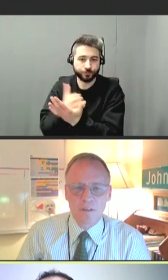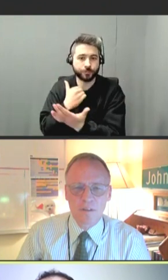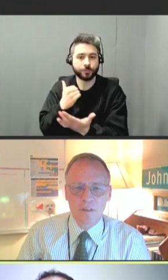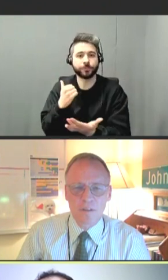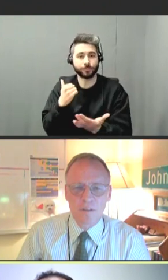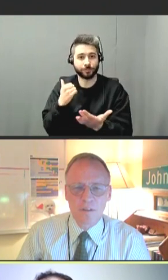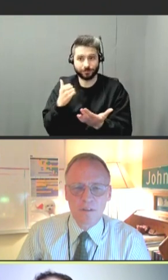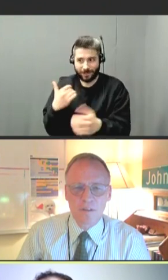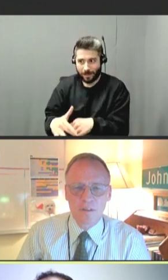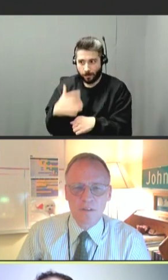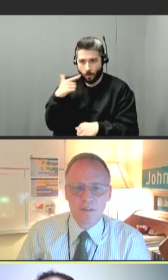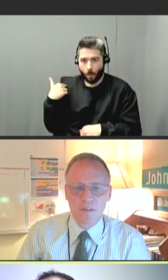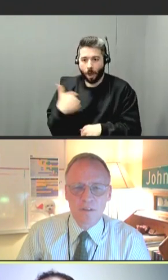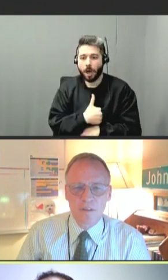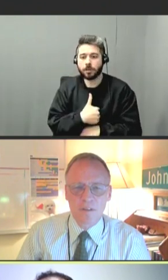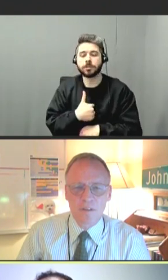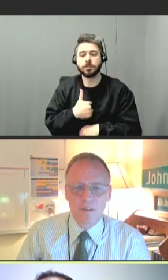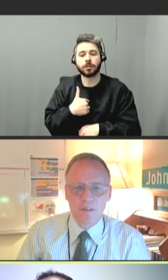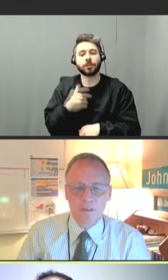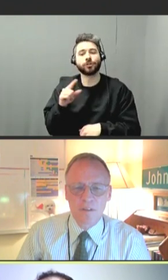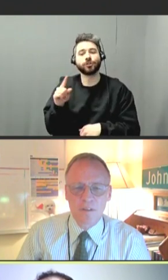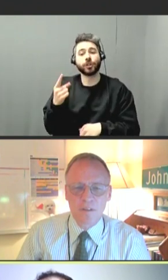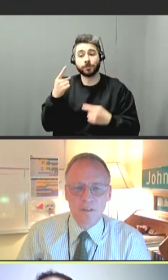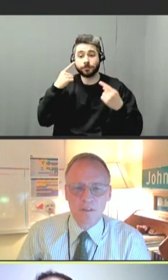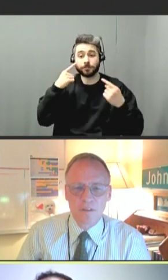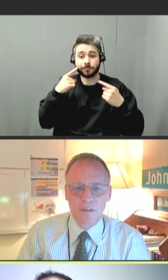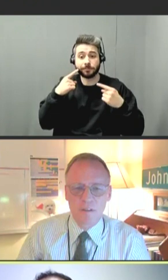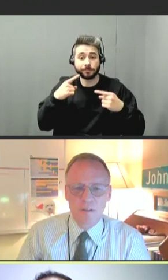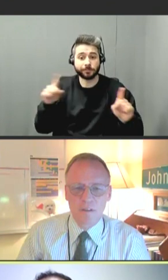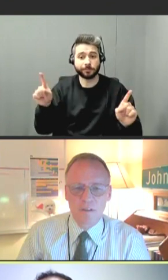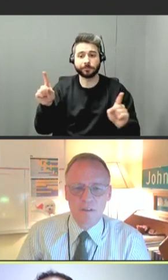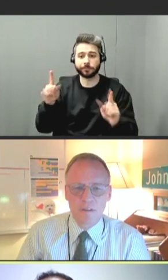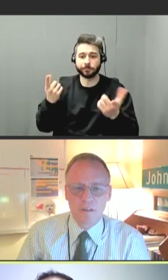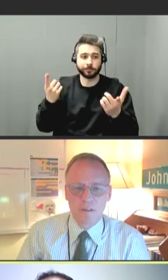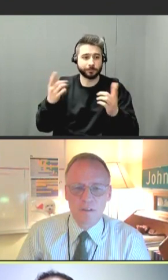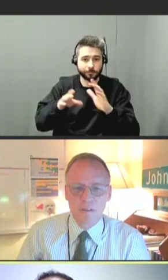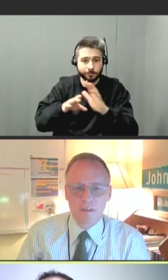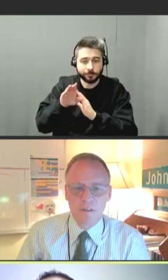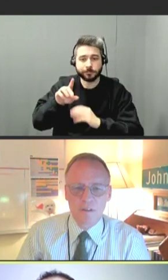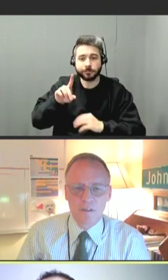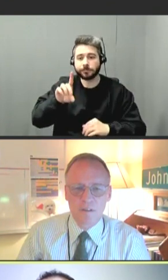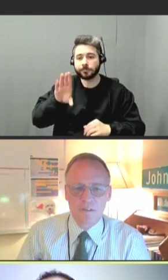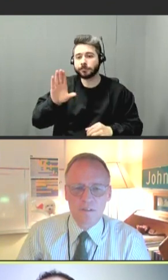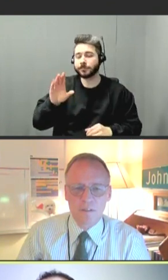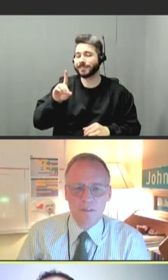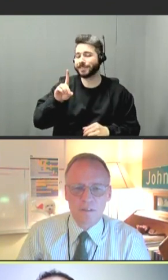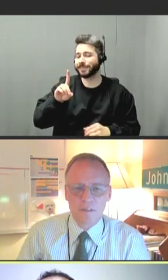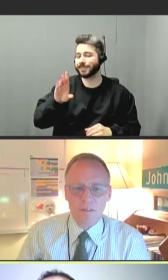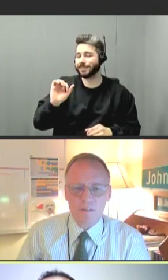and we just have been successful in developing a dashboard to identify and look at our transgender